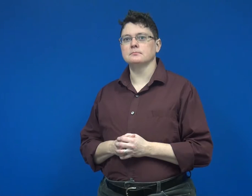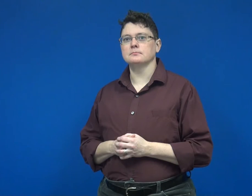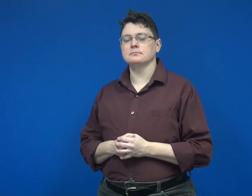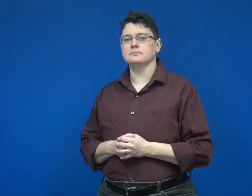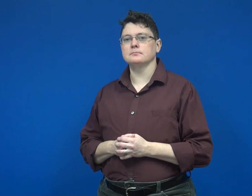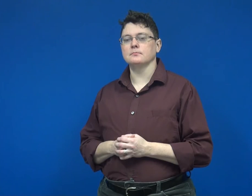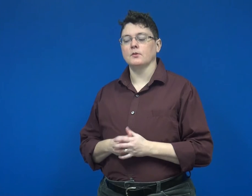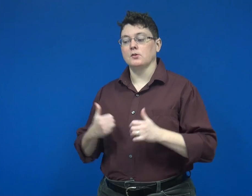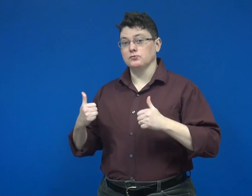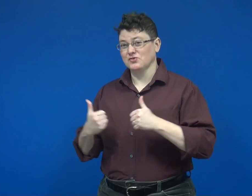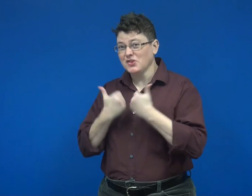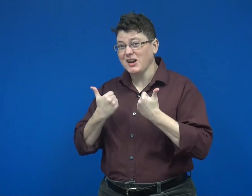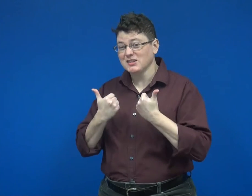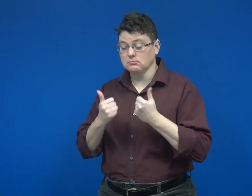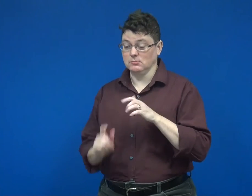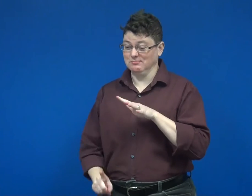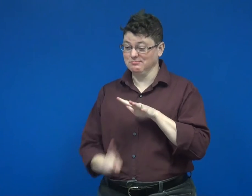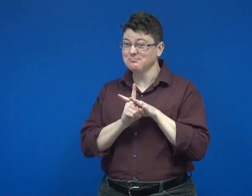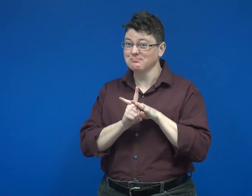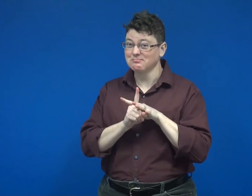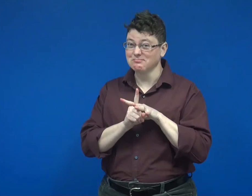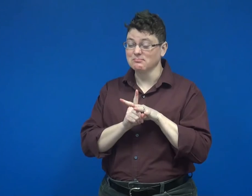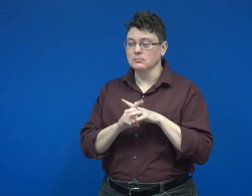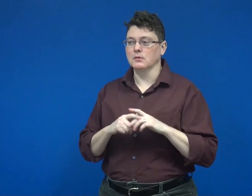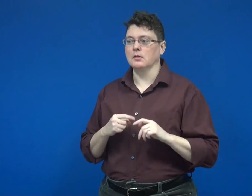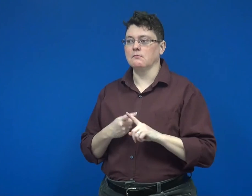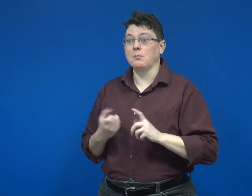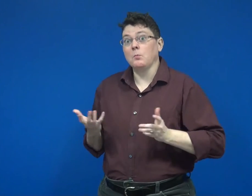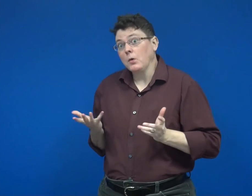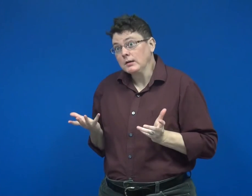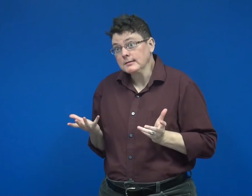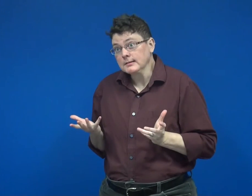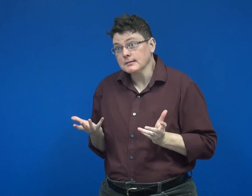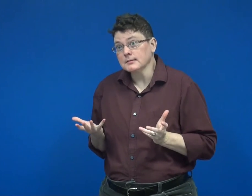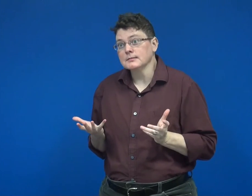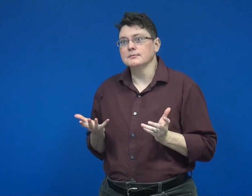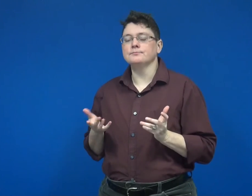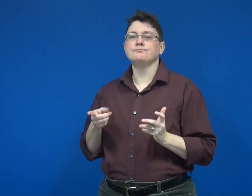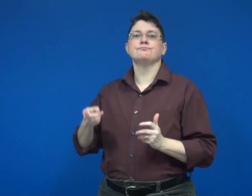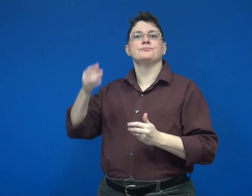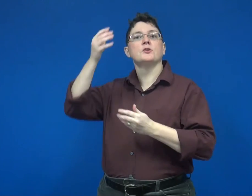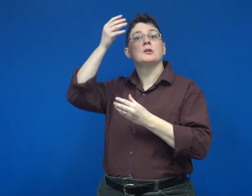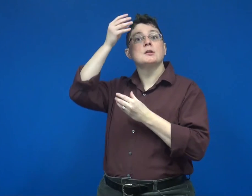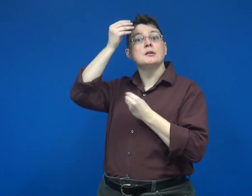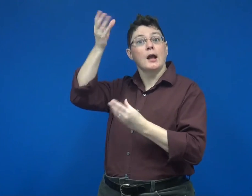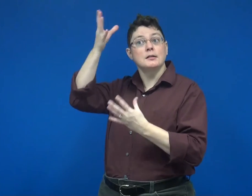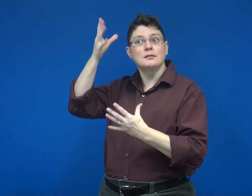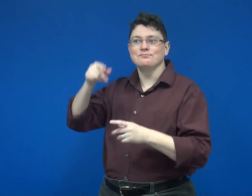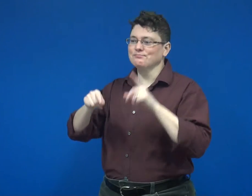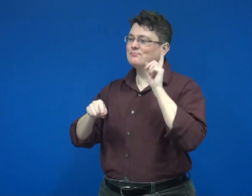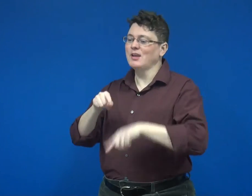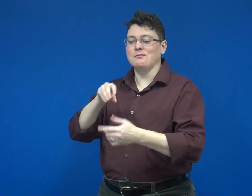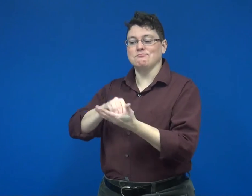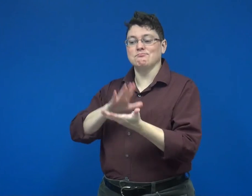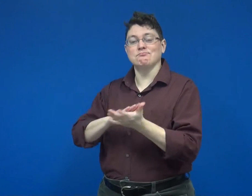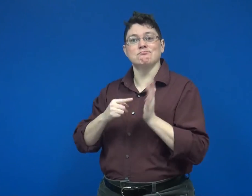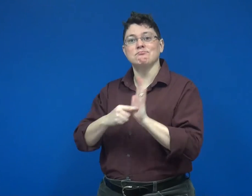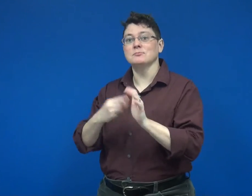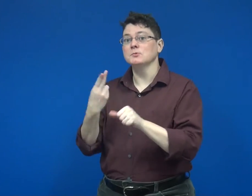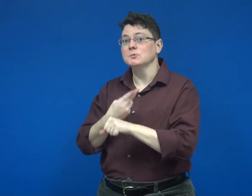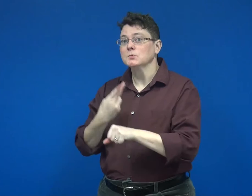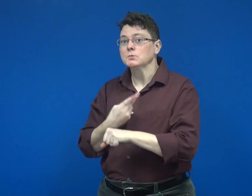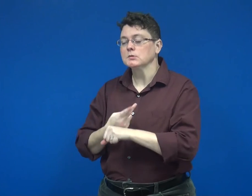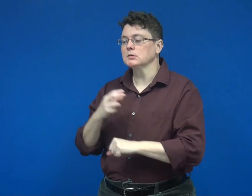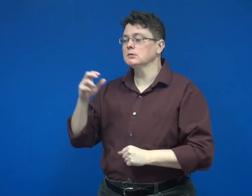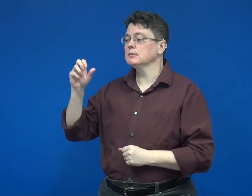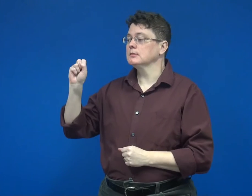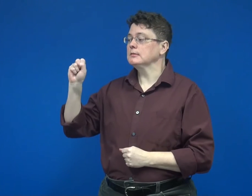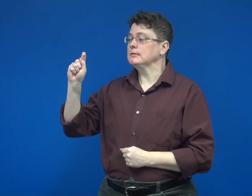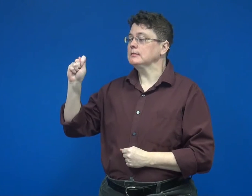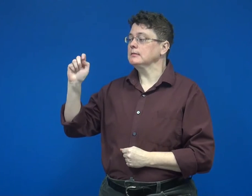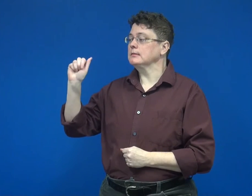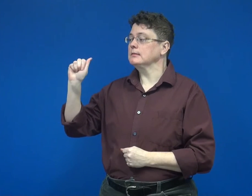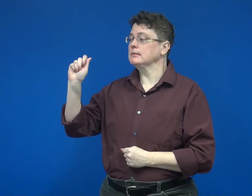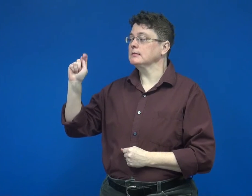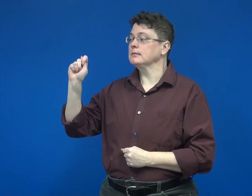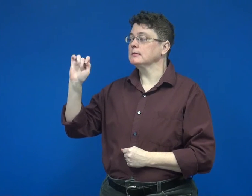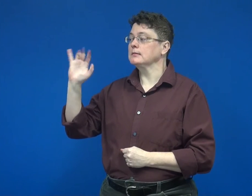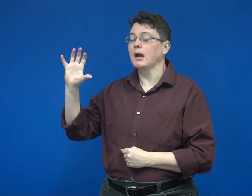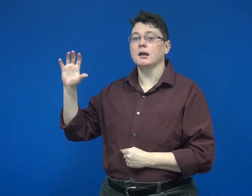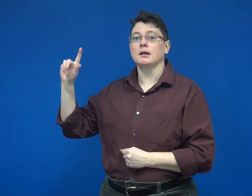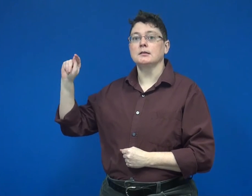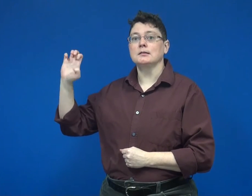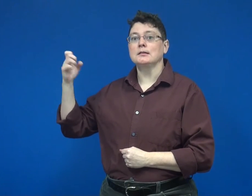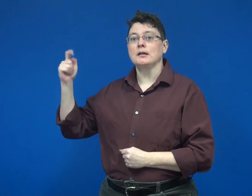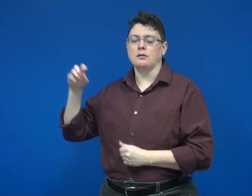Challenges that arise with content that cannot be represented in static text